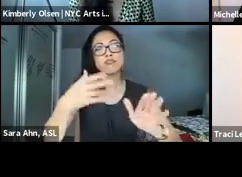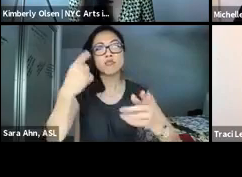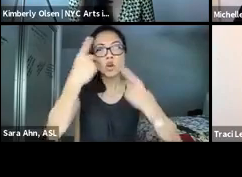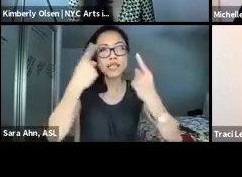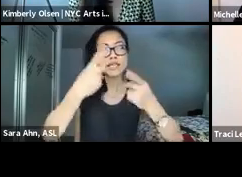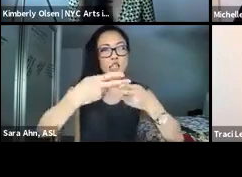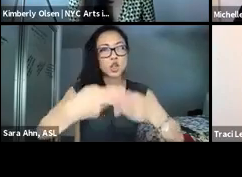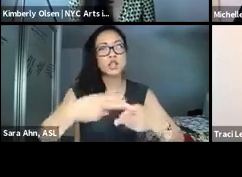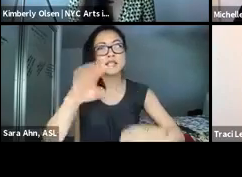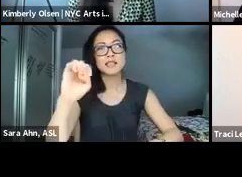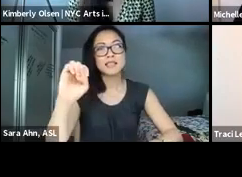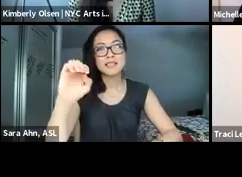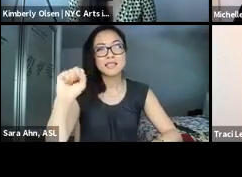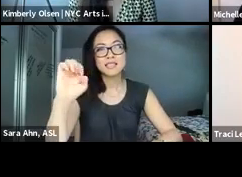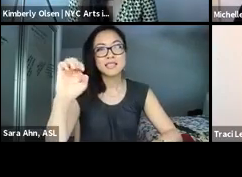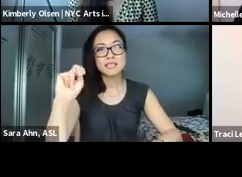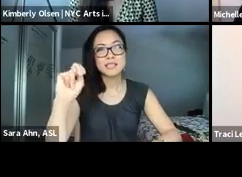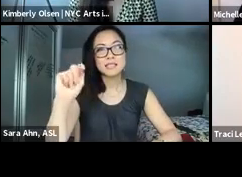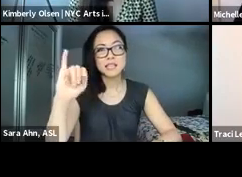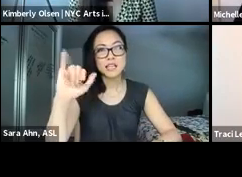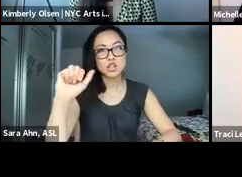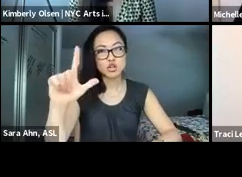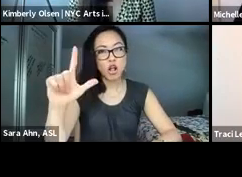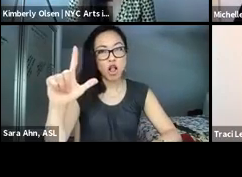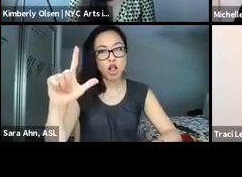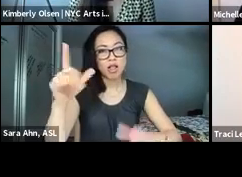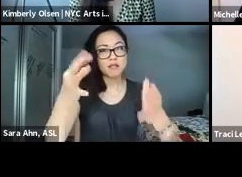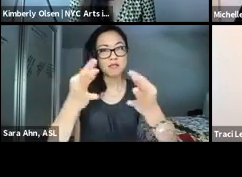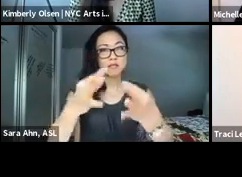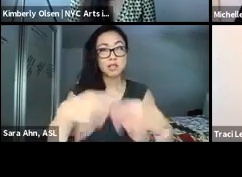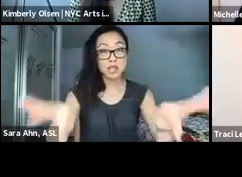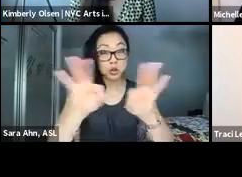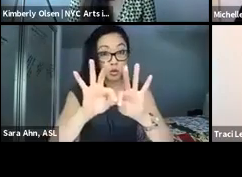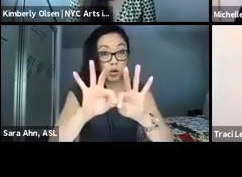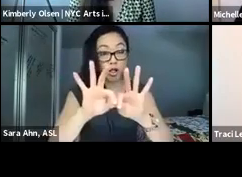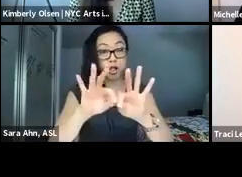the D.O.E.? Alejandra Duque Cifuentes: From arts in general. Traci Lester: We would hope individuals